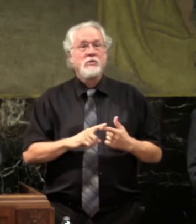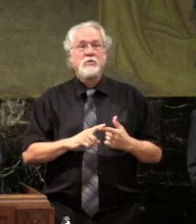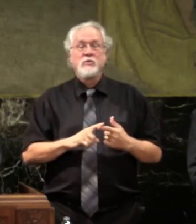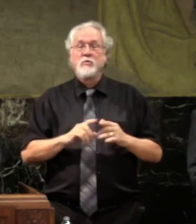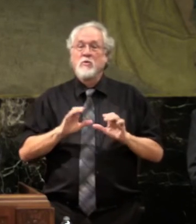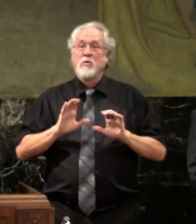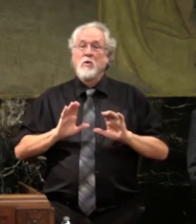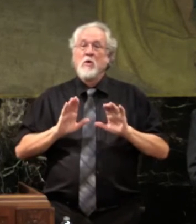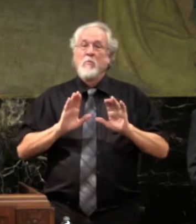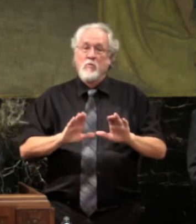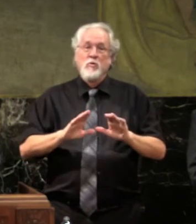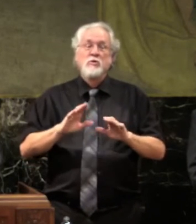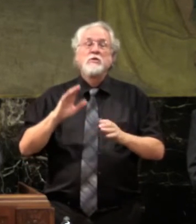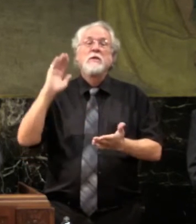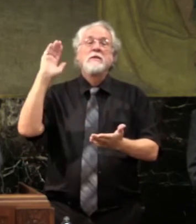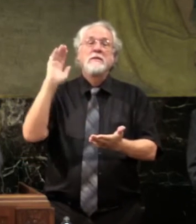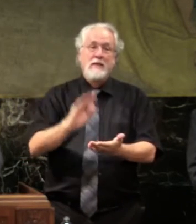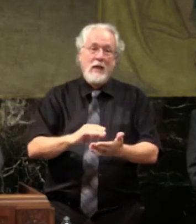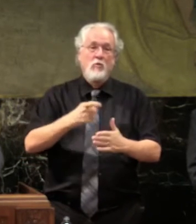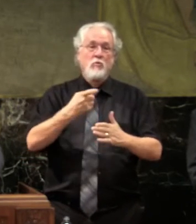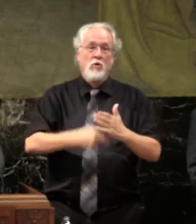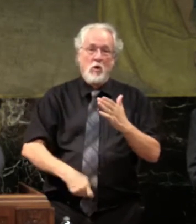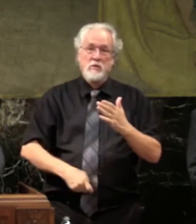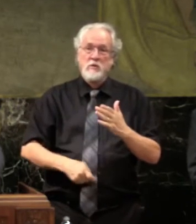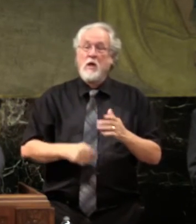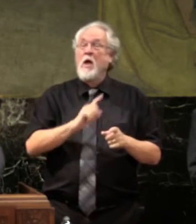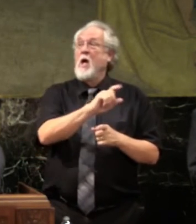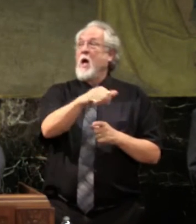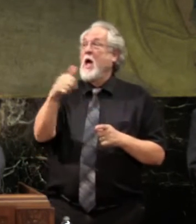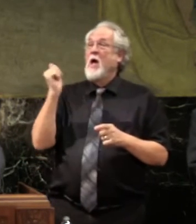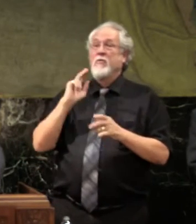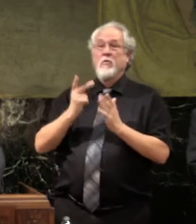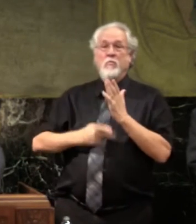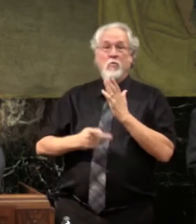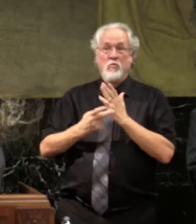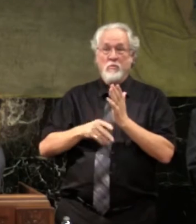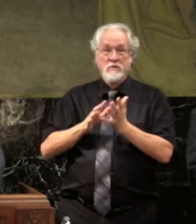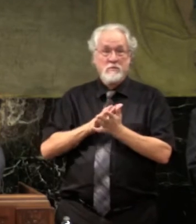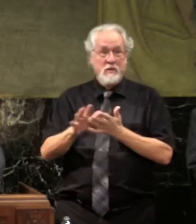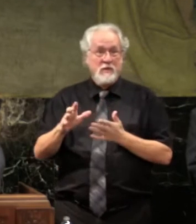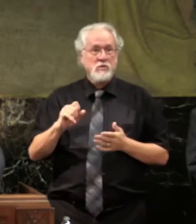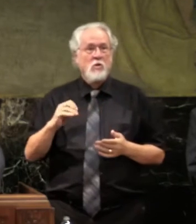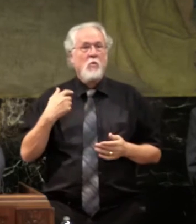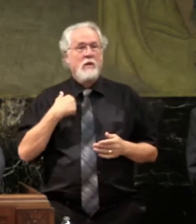of delivery down from what other programs have spent in the past so that we can invest as much money as possible